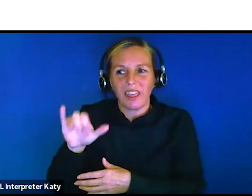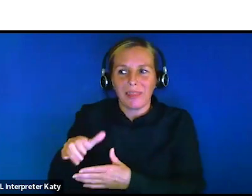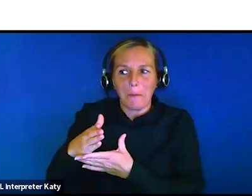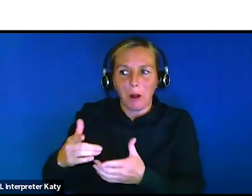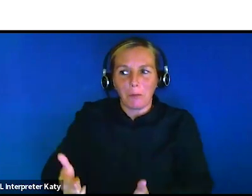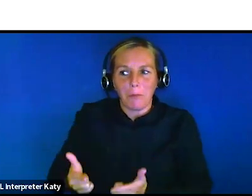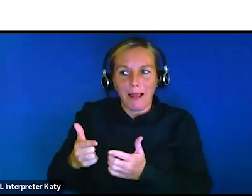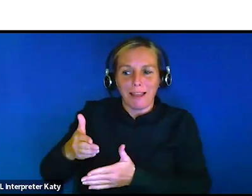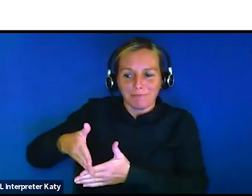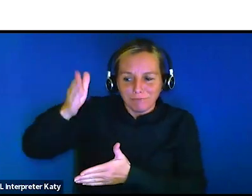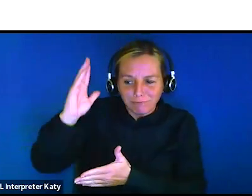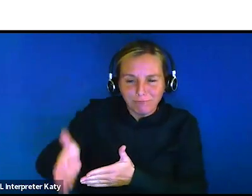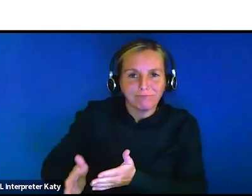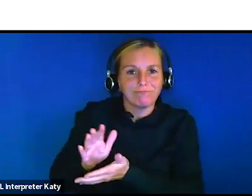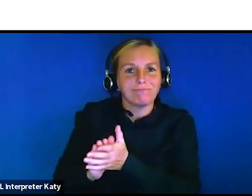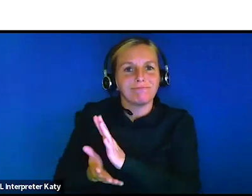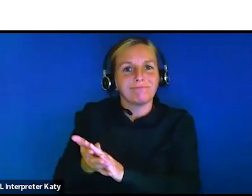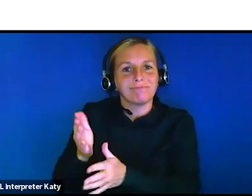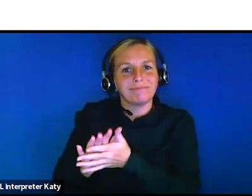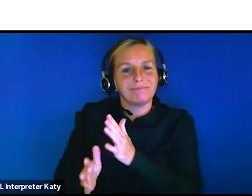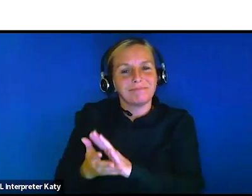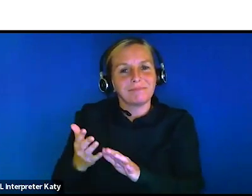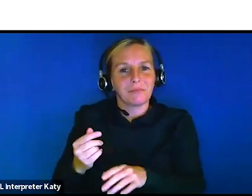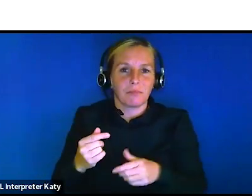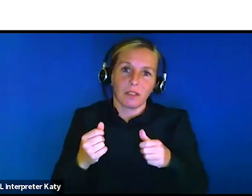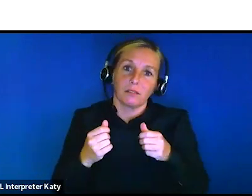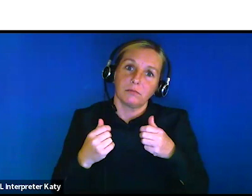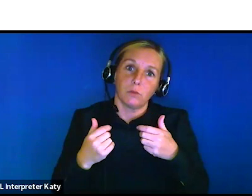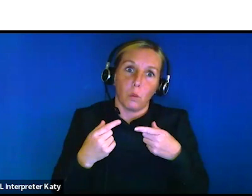I was completing the 15 hour incredible journey,